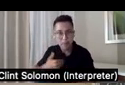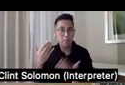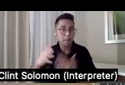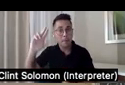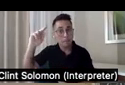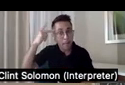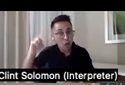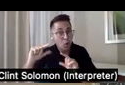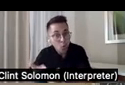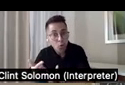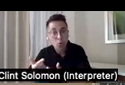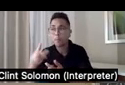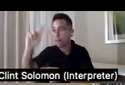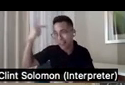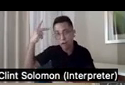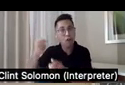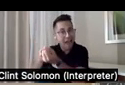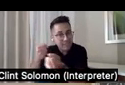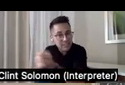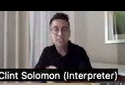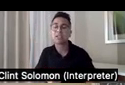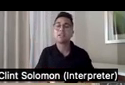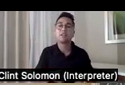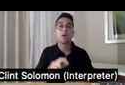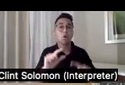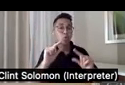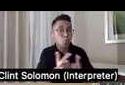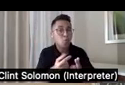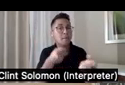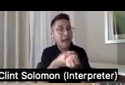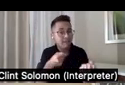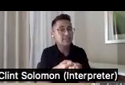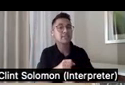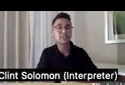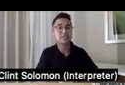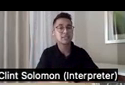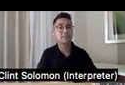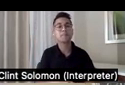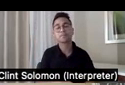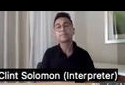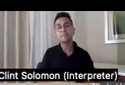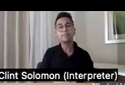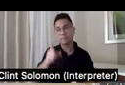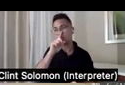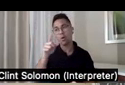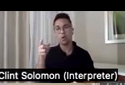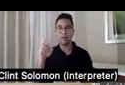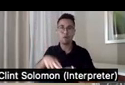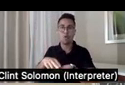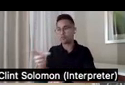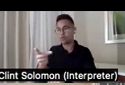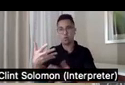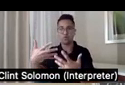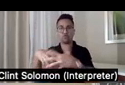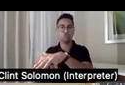advocacy and group advocacy as well which can of course intertwine so in a study by eric carter